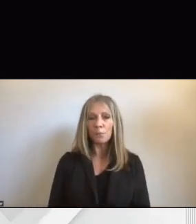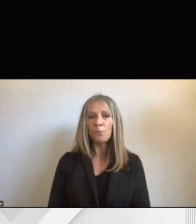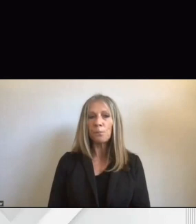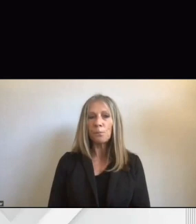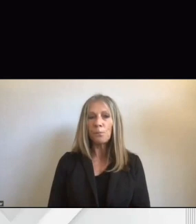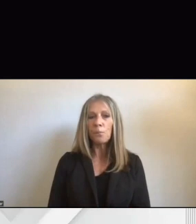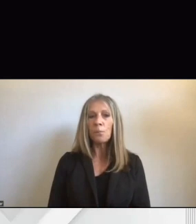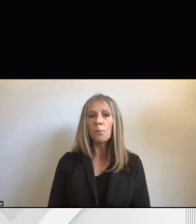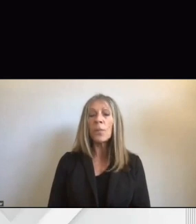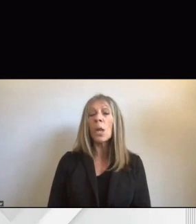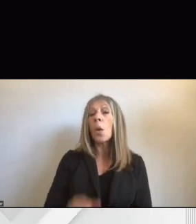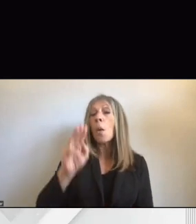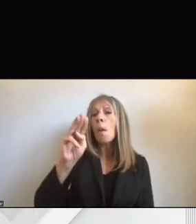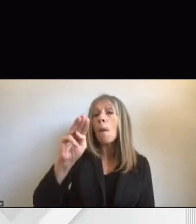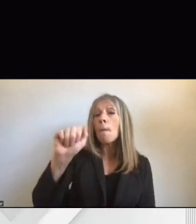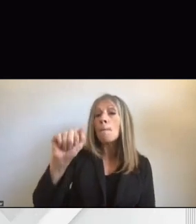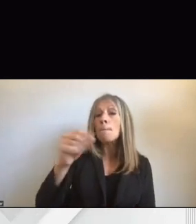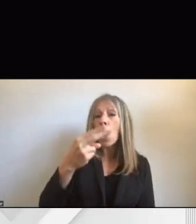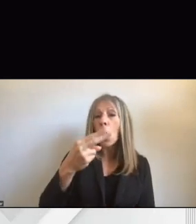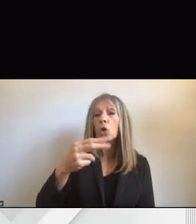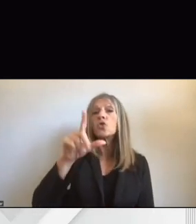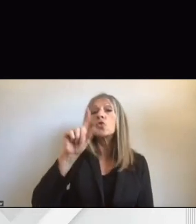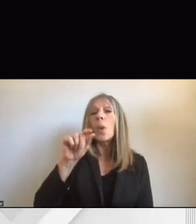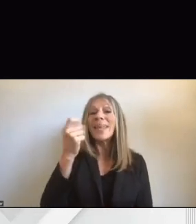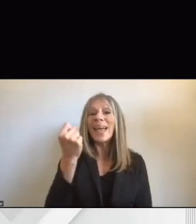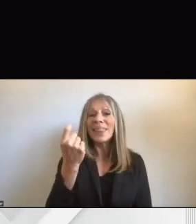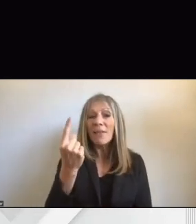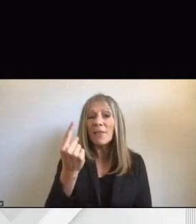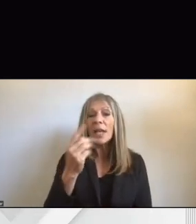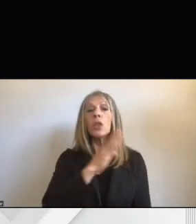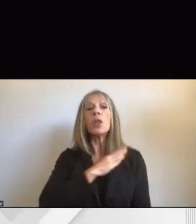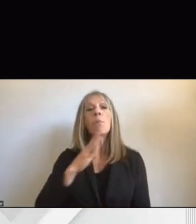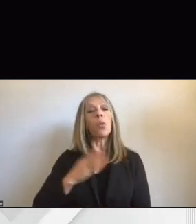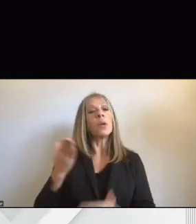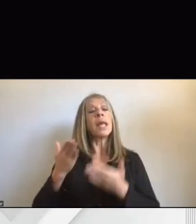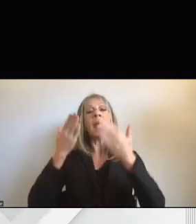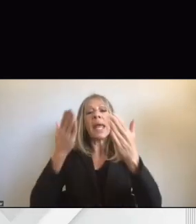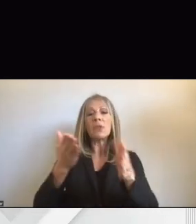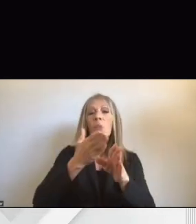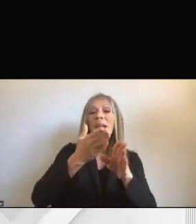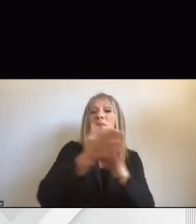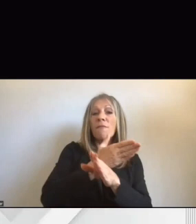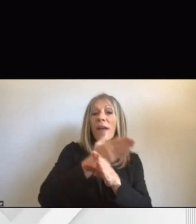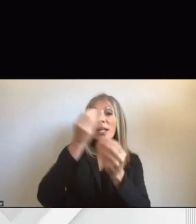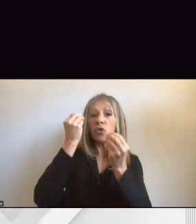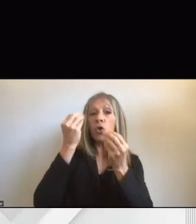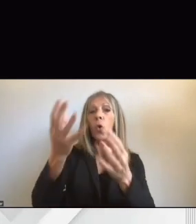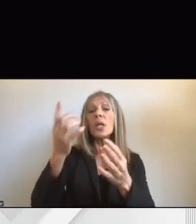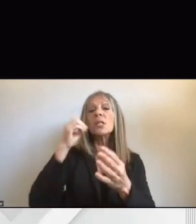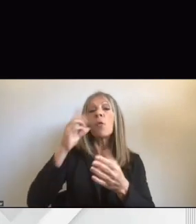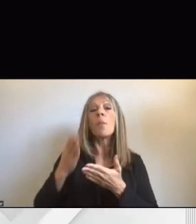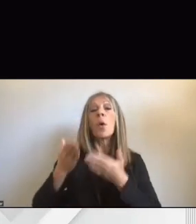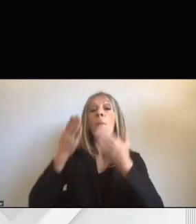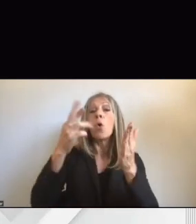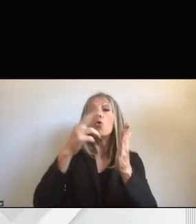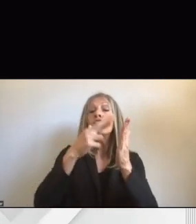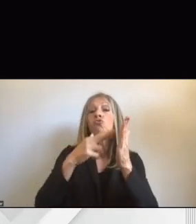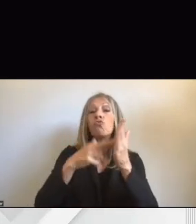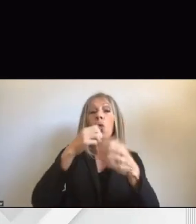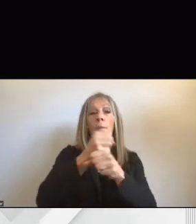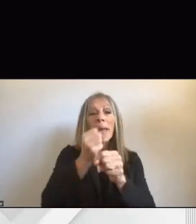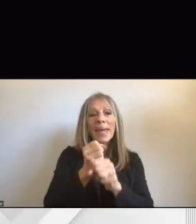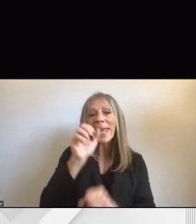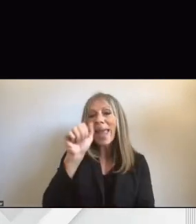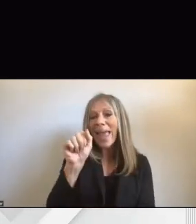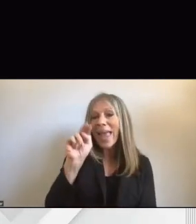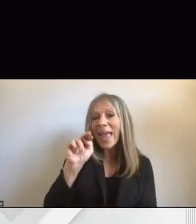In March 2011, the Board issued an advanced notice of proposed rulemaking, NPRM, on supplement for